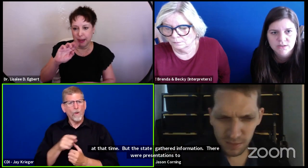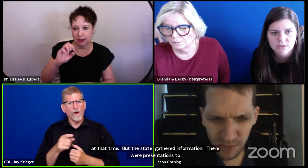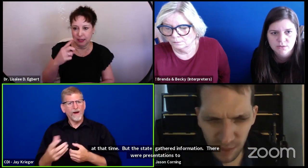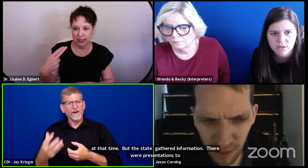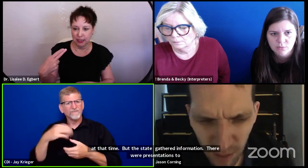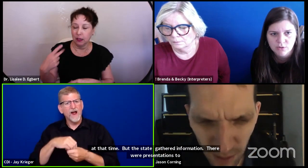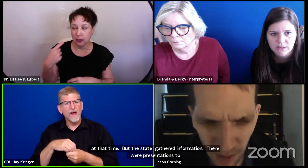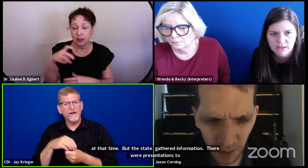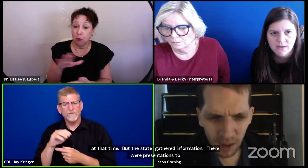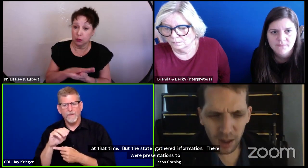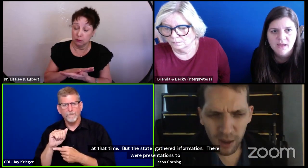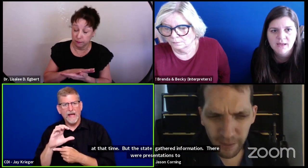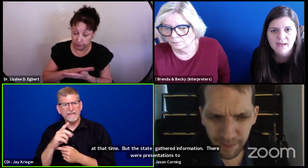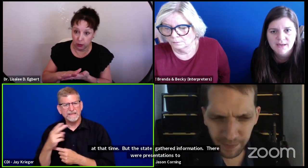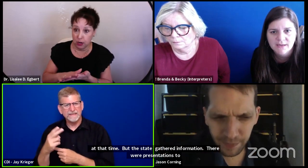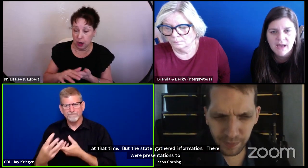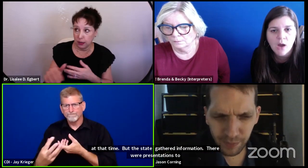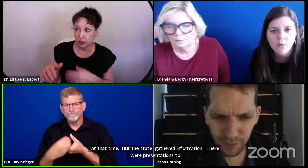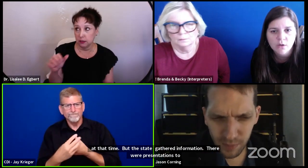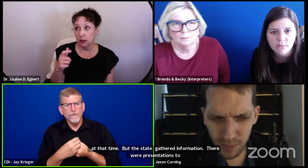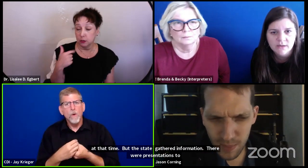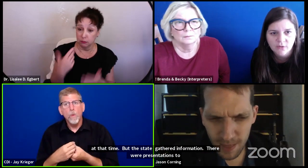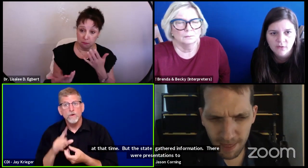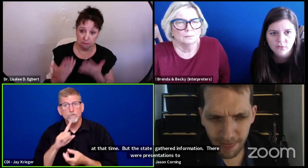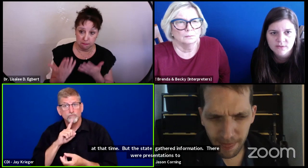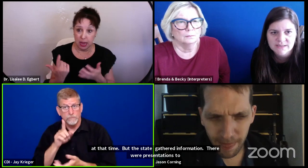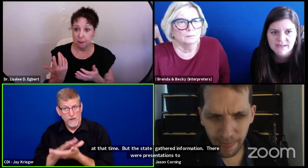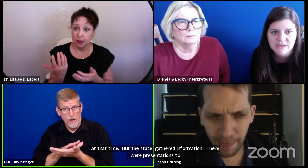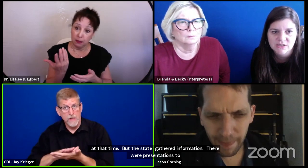to the community. And how we could be involved in the state agencies.